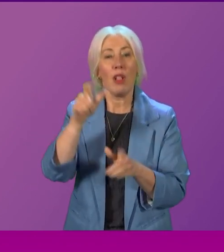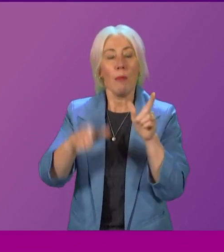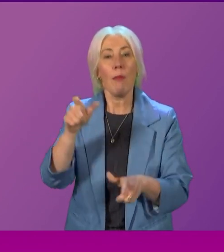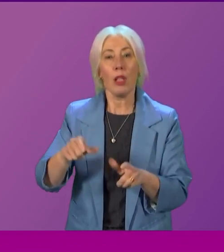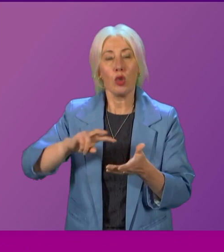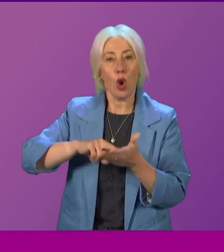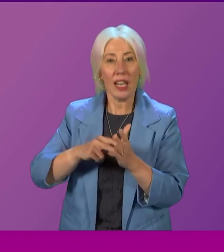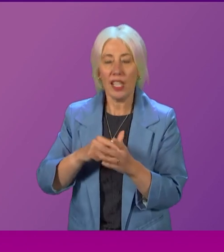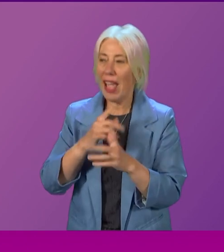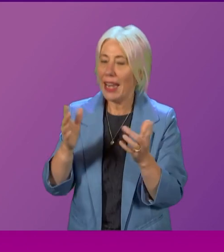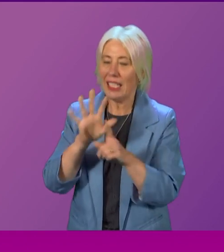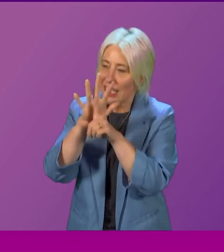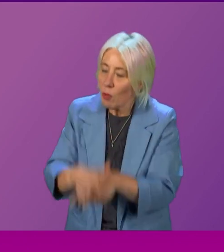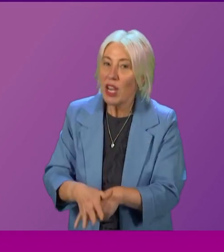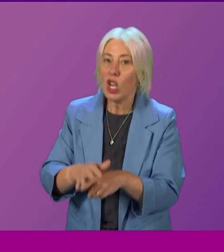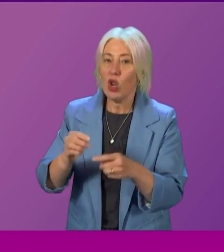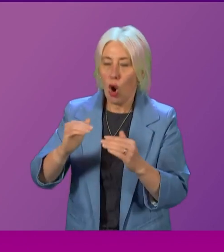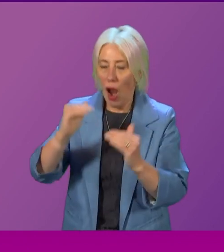and discrimination and promote the rights of disabled people.